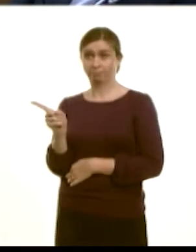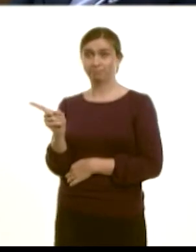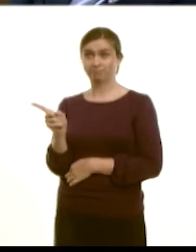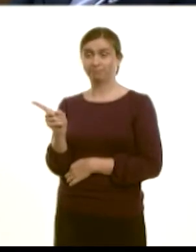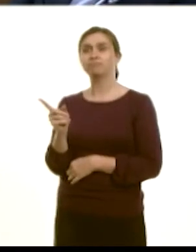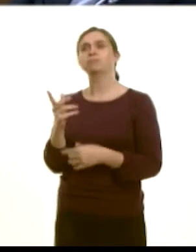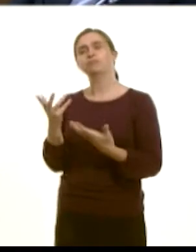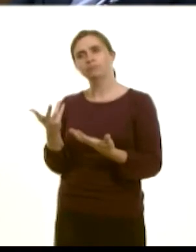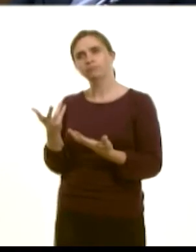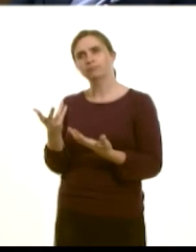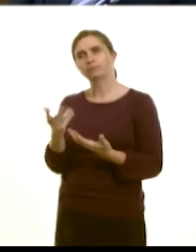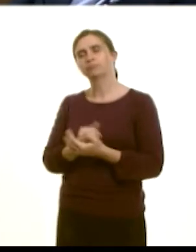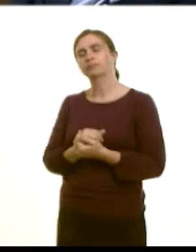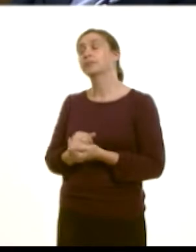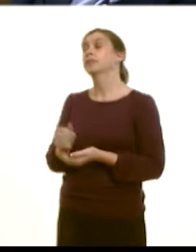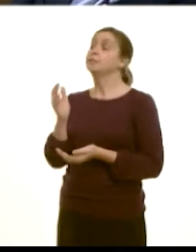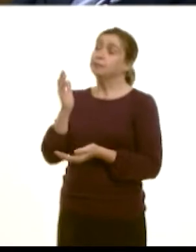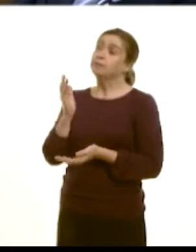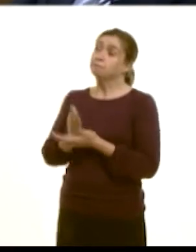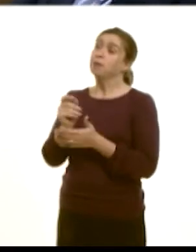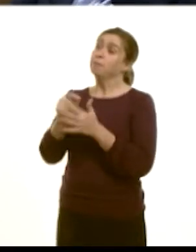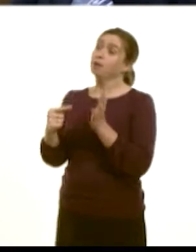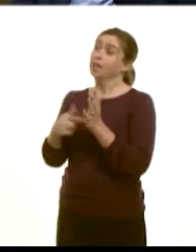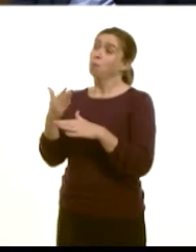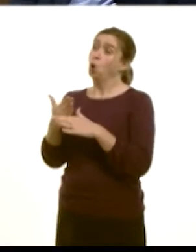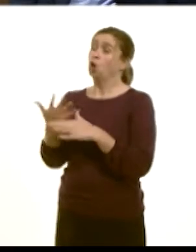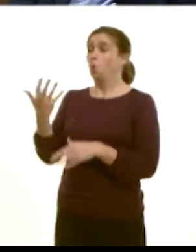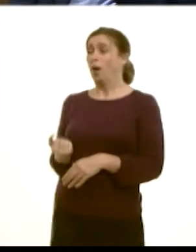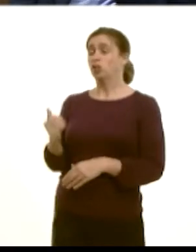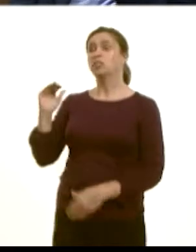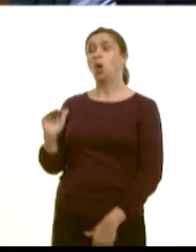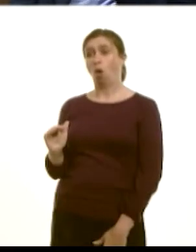correct that much of that part-time work is low paid. We know that from the figures that we have seen.